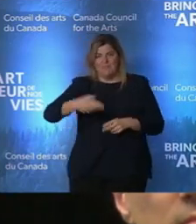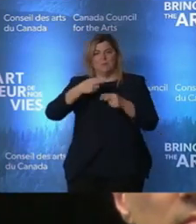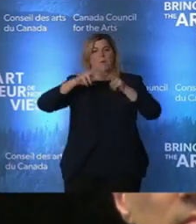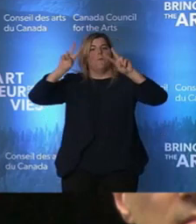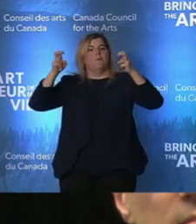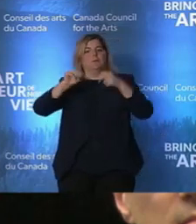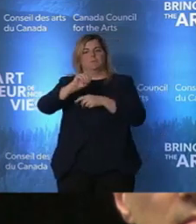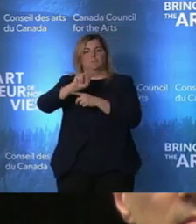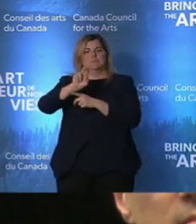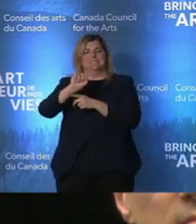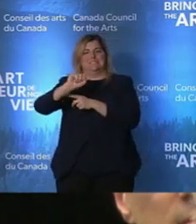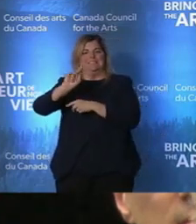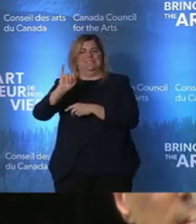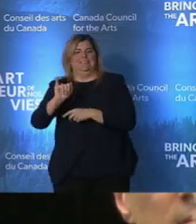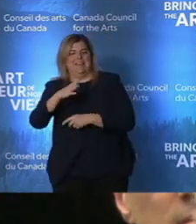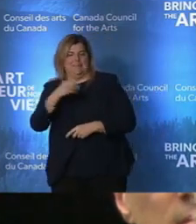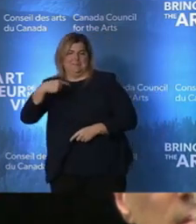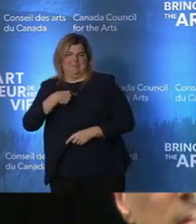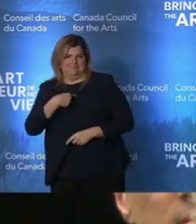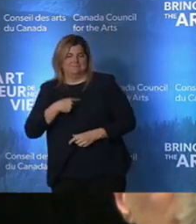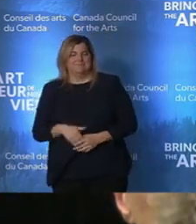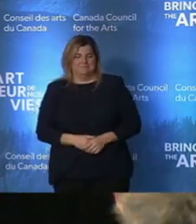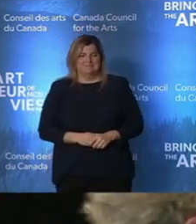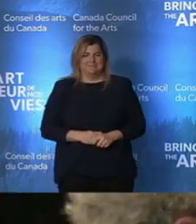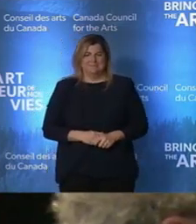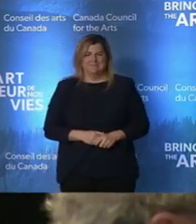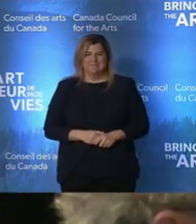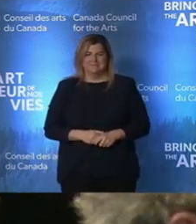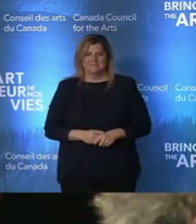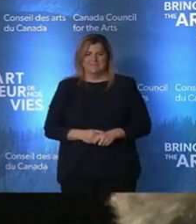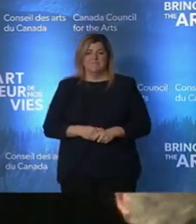Erta Ekosso is also an artist who has been supported by the Council.